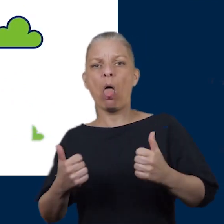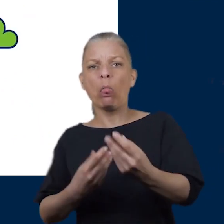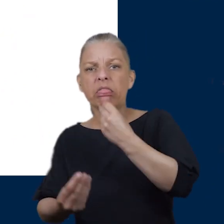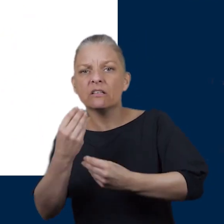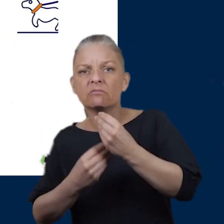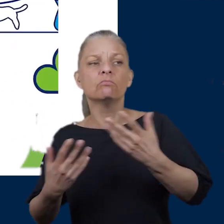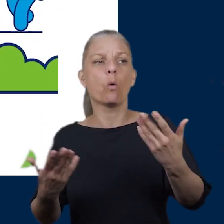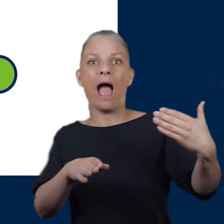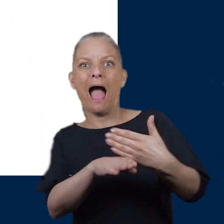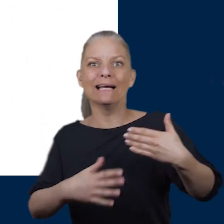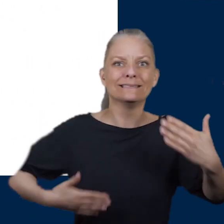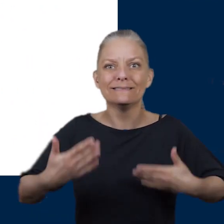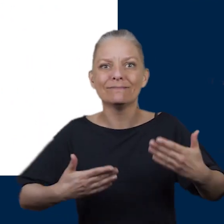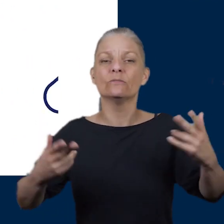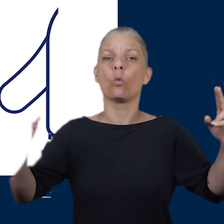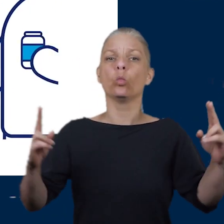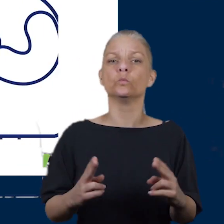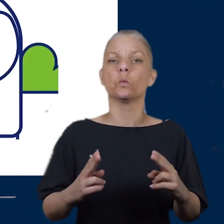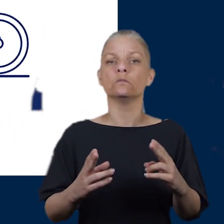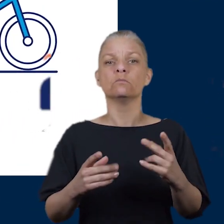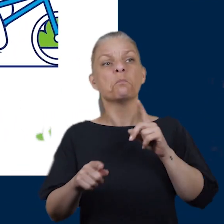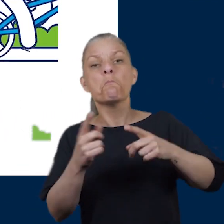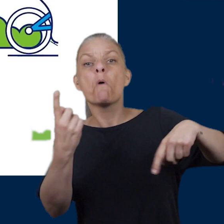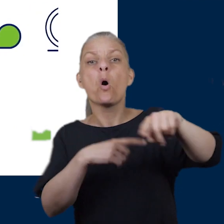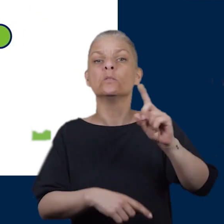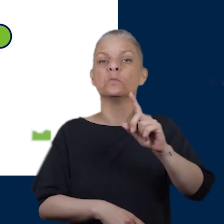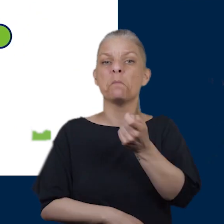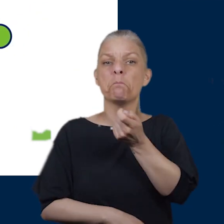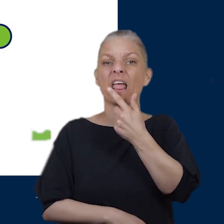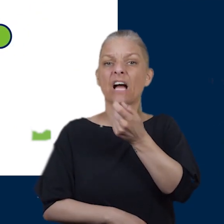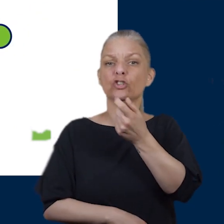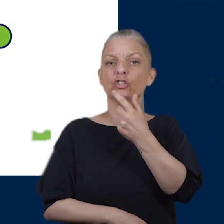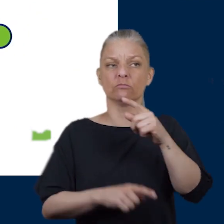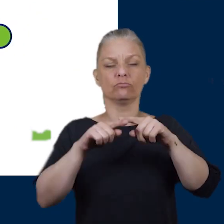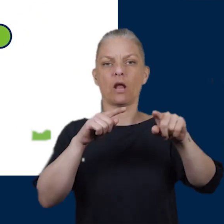losing weight. Eventually most people will need medication to bring their blood glucose down to